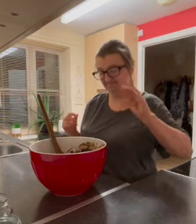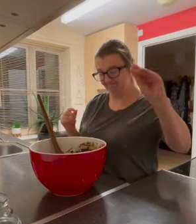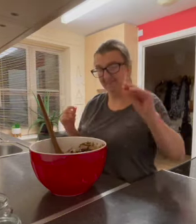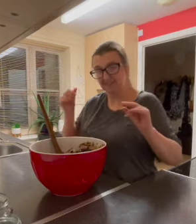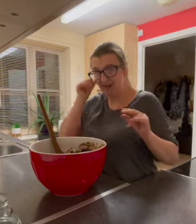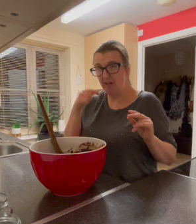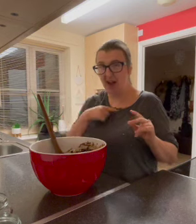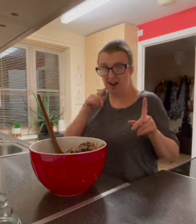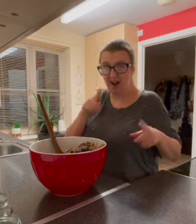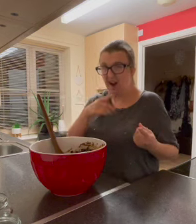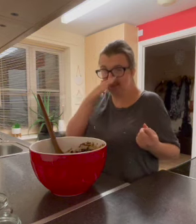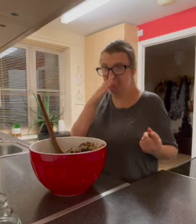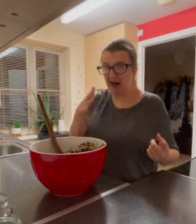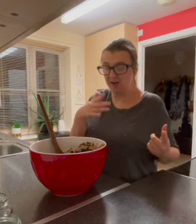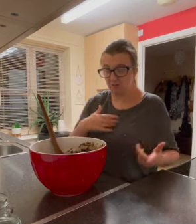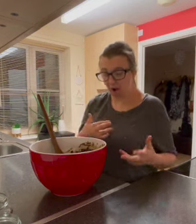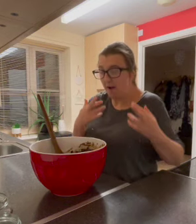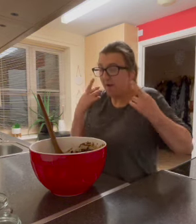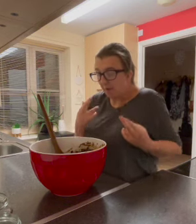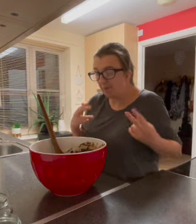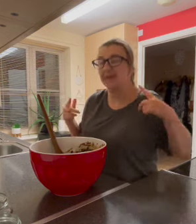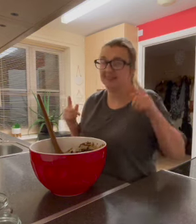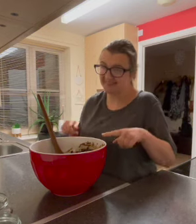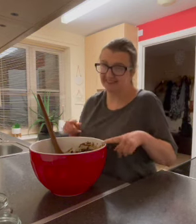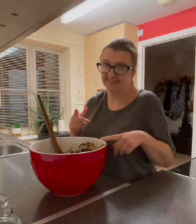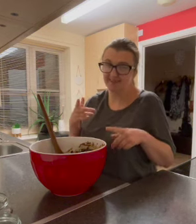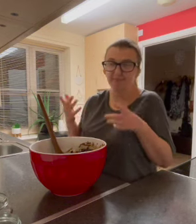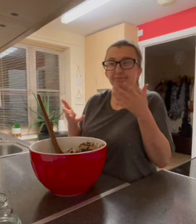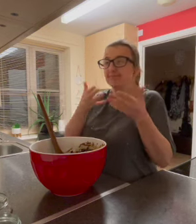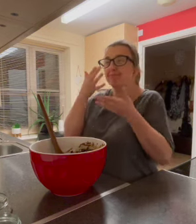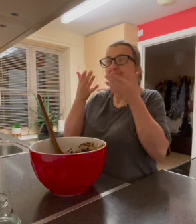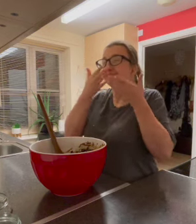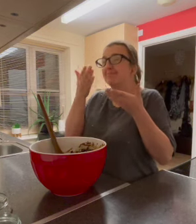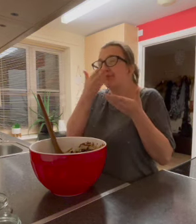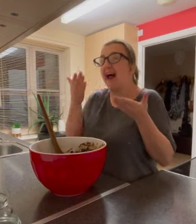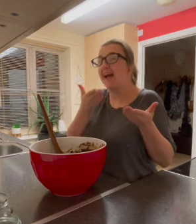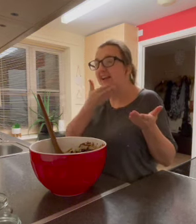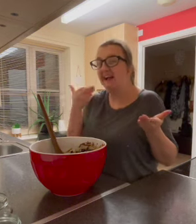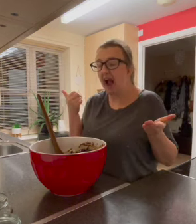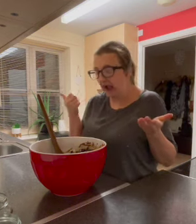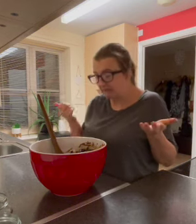Just letting you know that I cant smell so I am hoping this does smell nice,